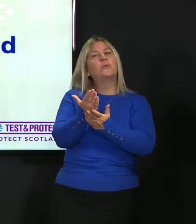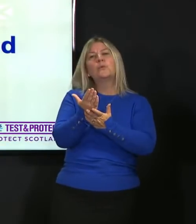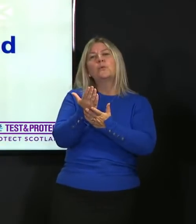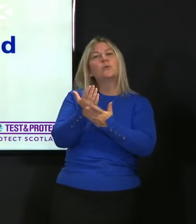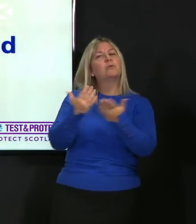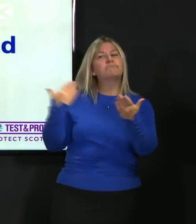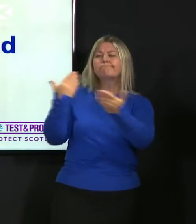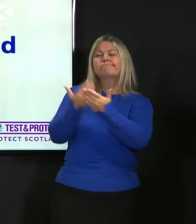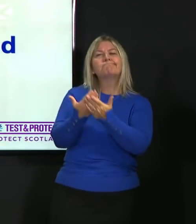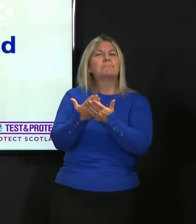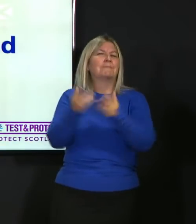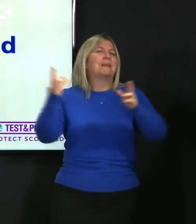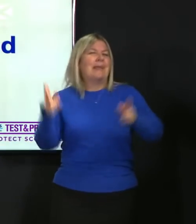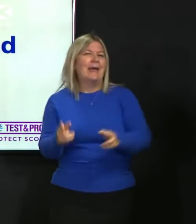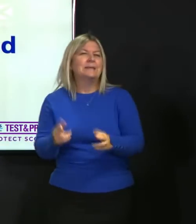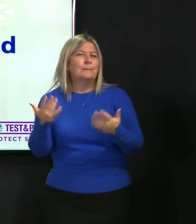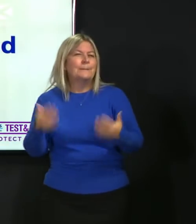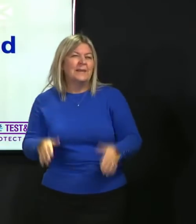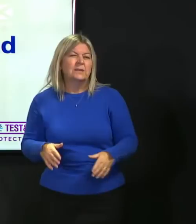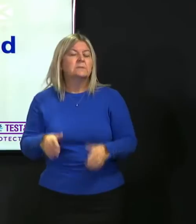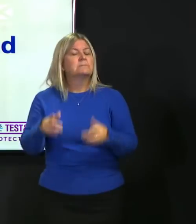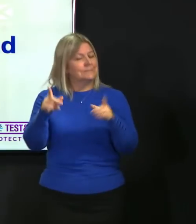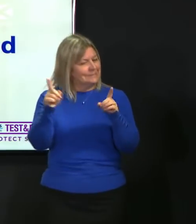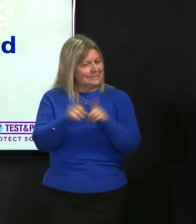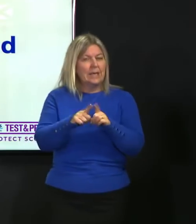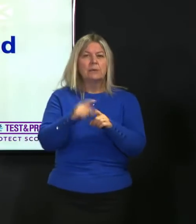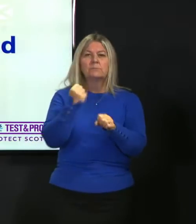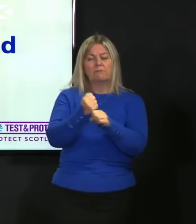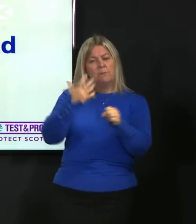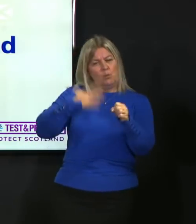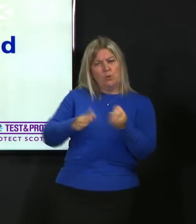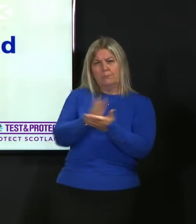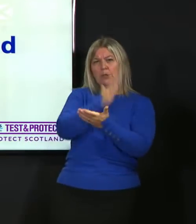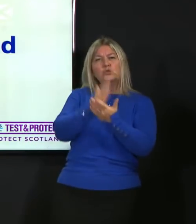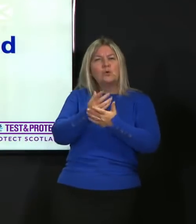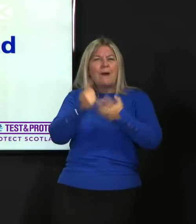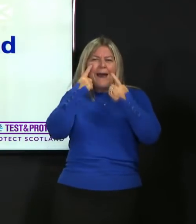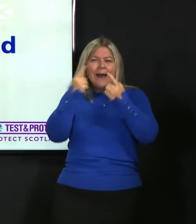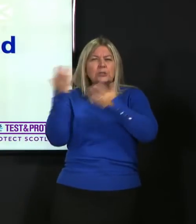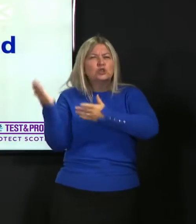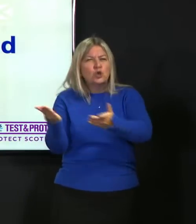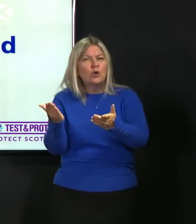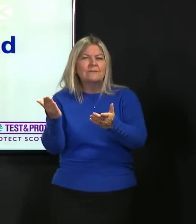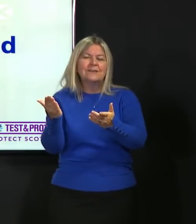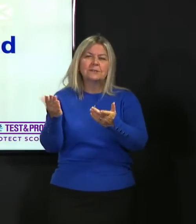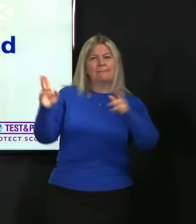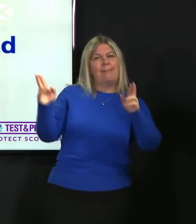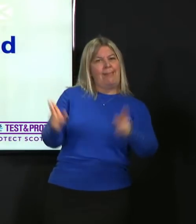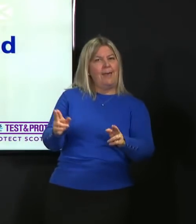approach to the safe remobilization of community eye services again in line with the COVID 19